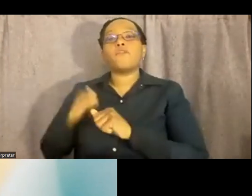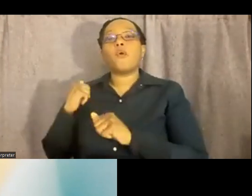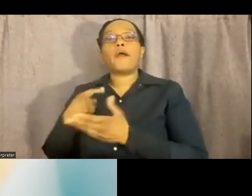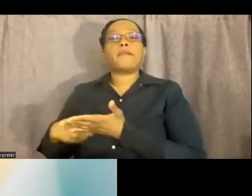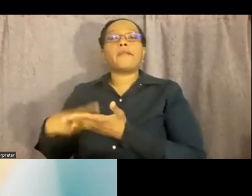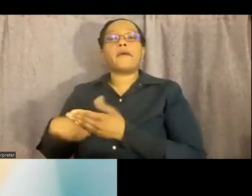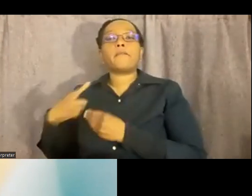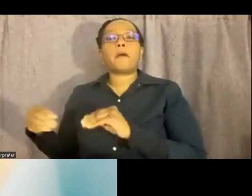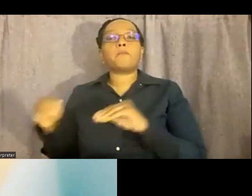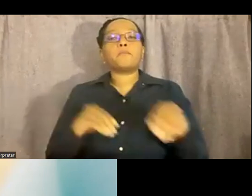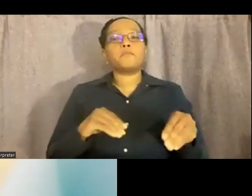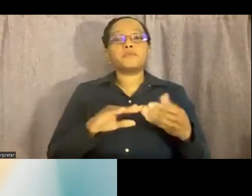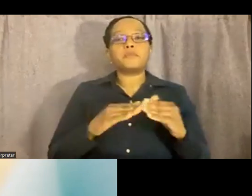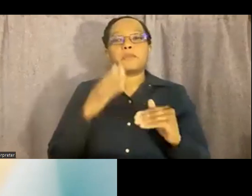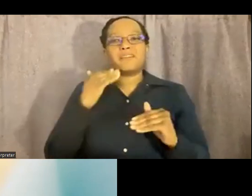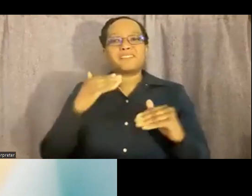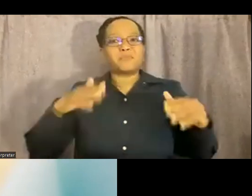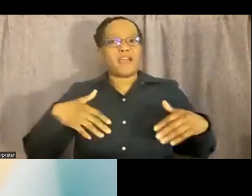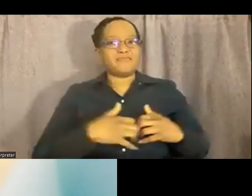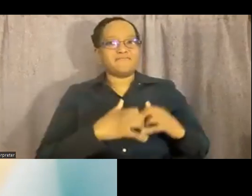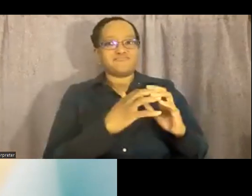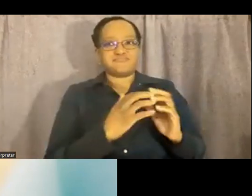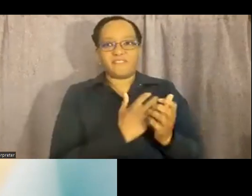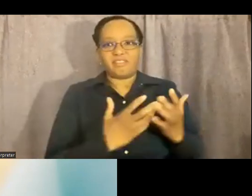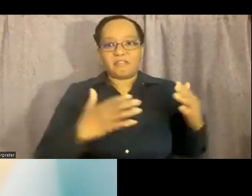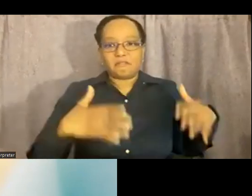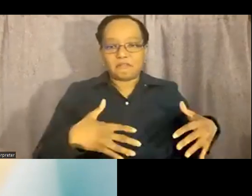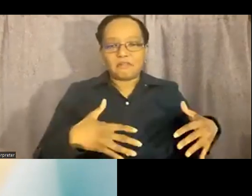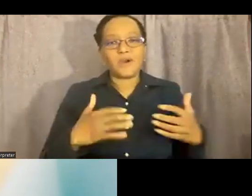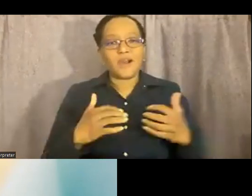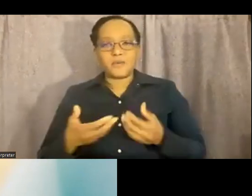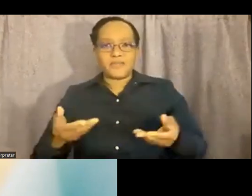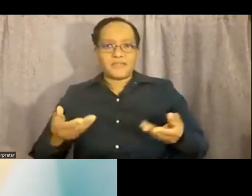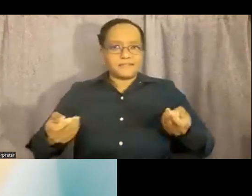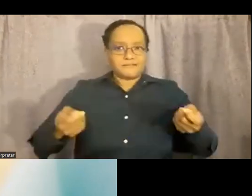so how we handle all that is complicated.